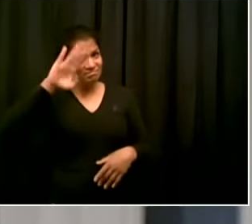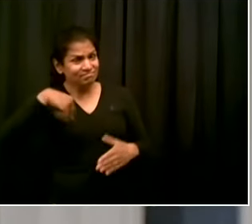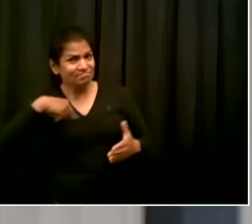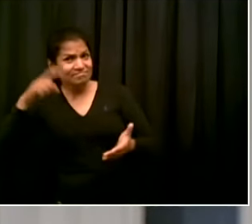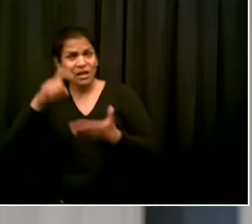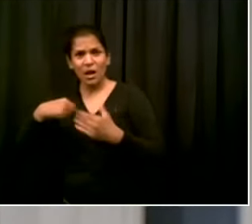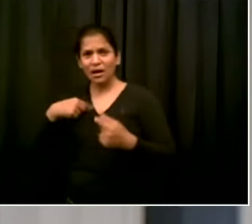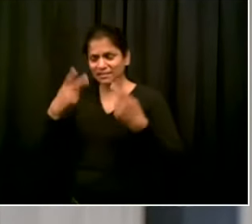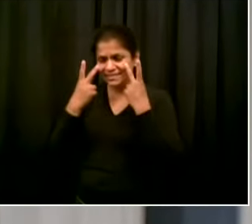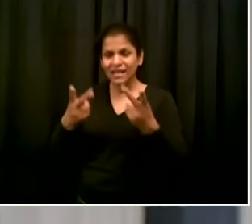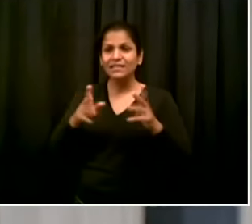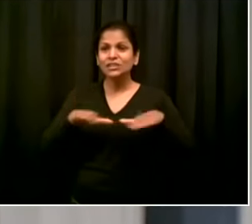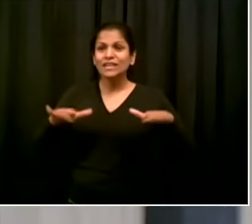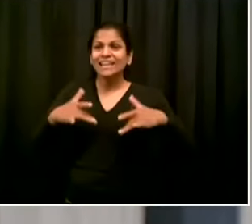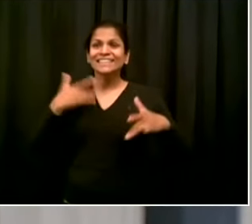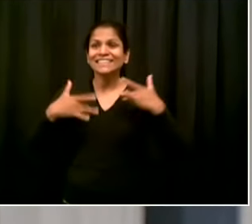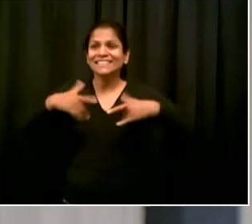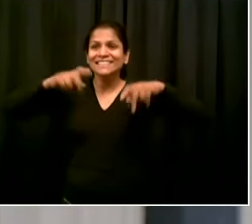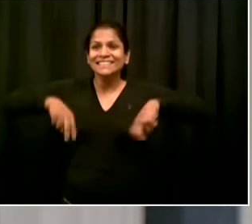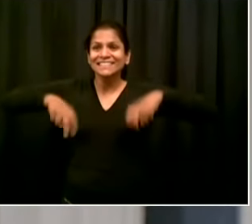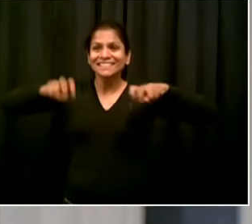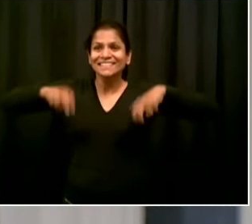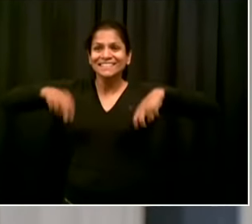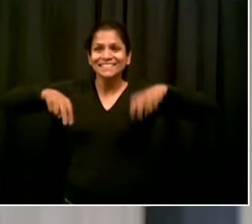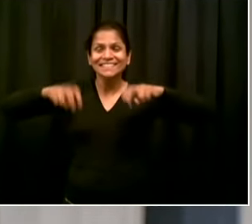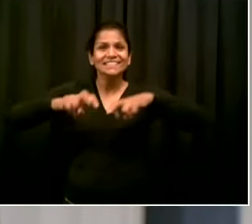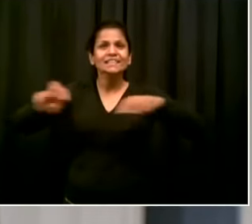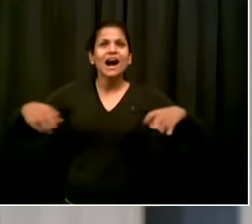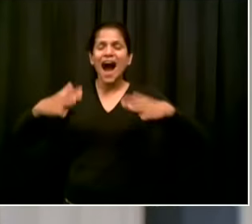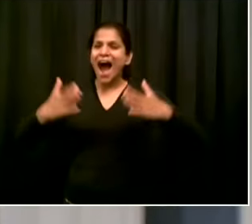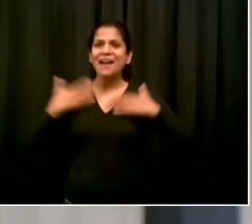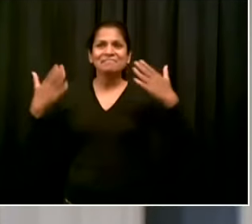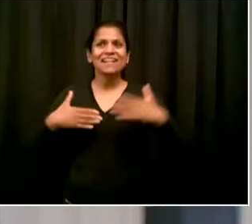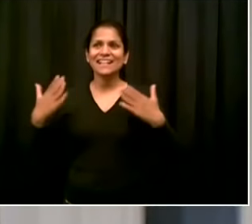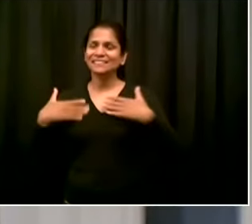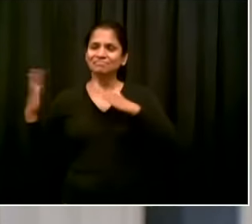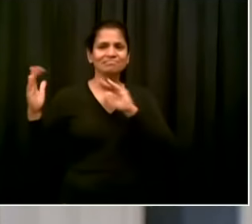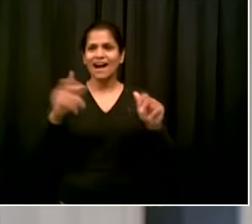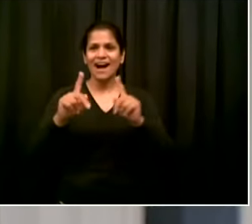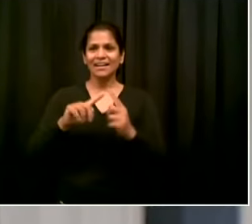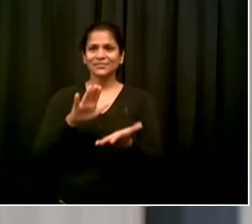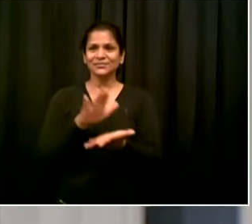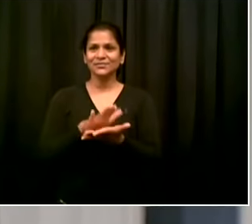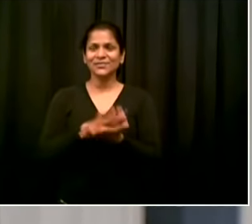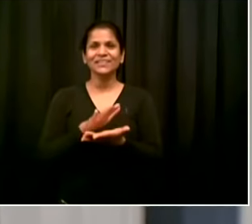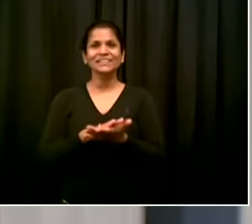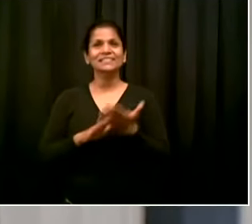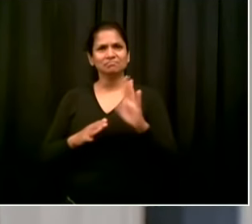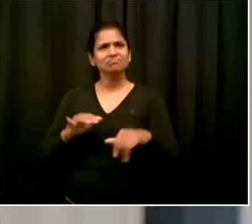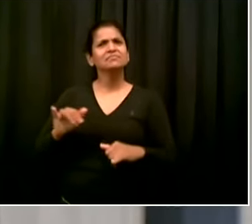GET THEM TO. BECAUSE IT IS AN UNPRECEDENTED AND MASSIVE